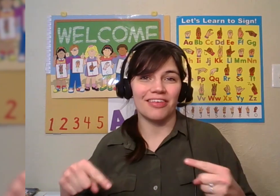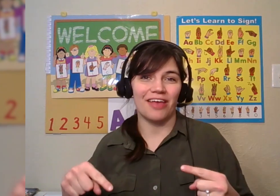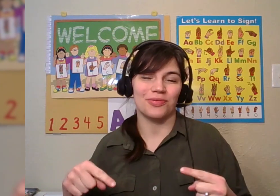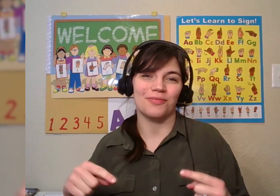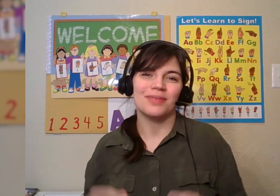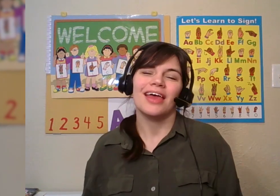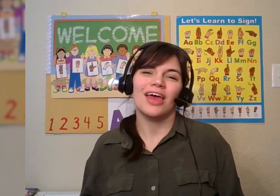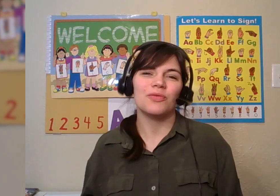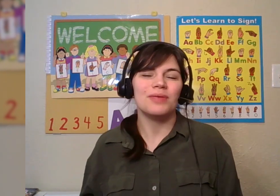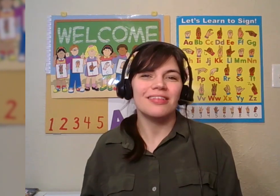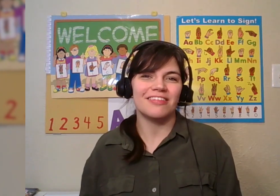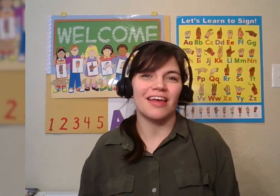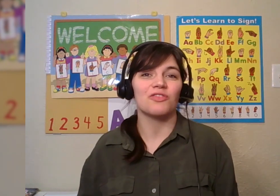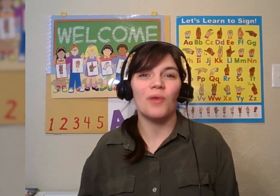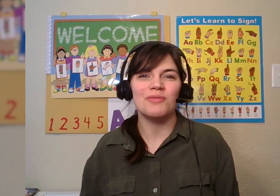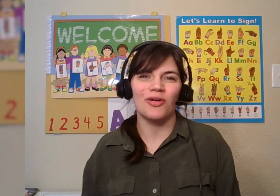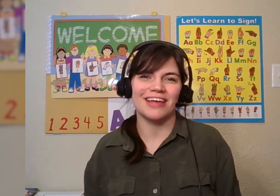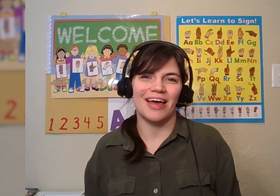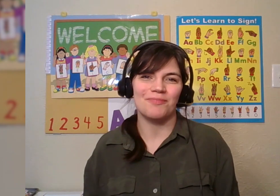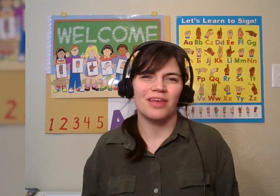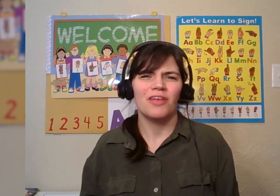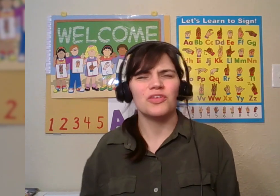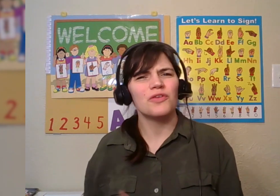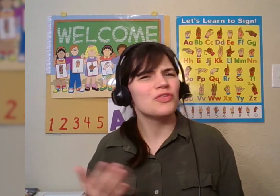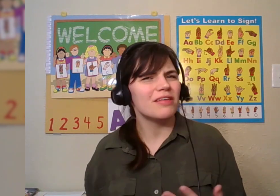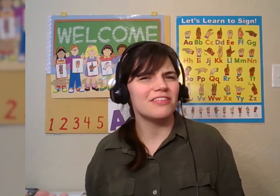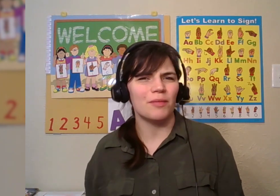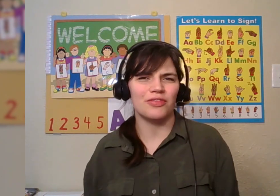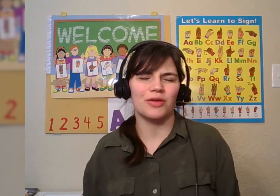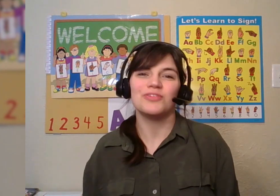classroom and repeat the signs one more time, so if you miss some of them don't